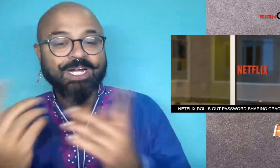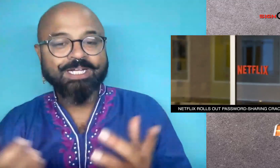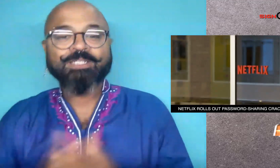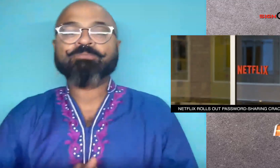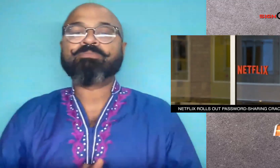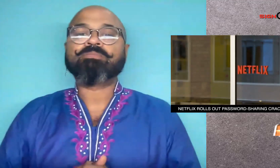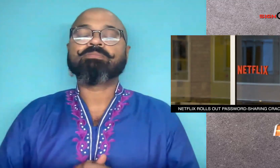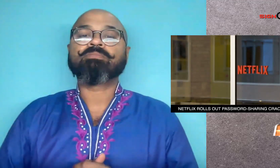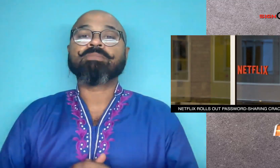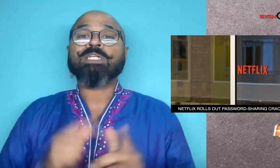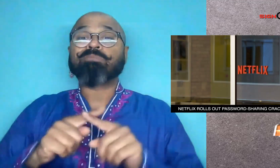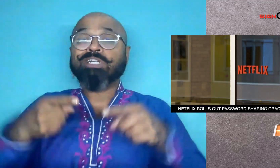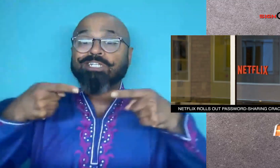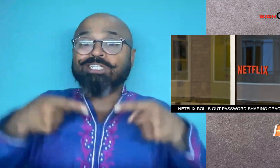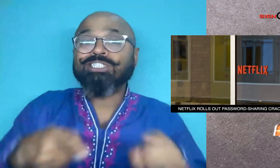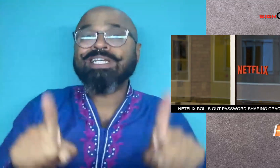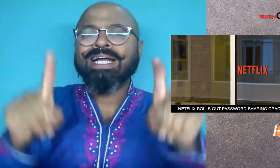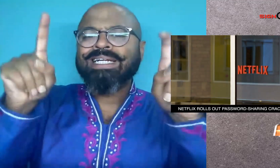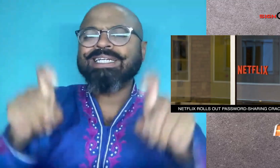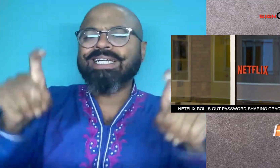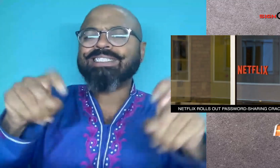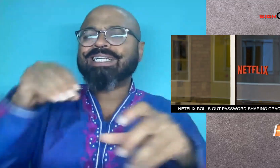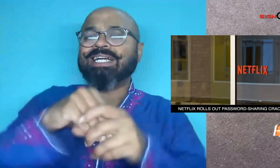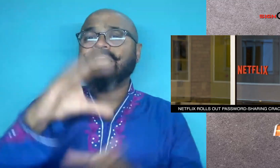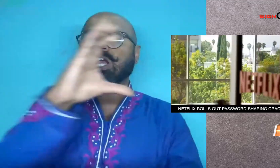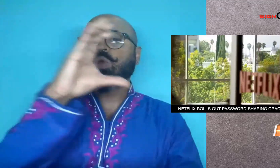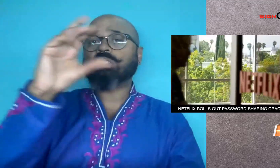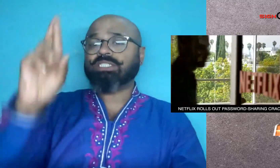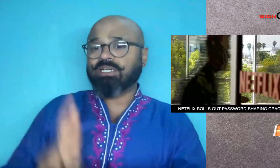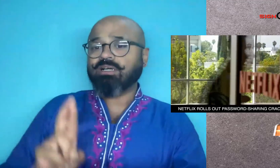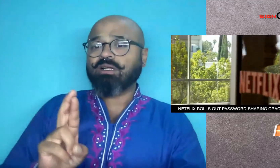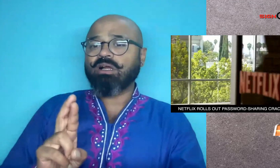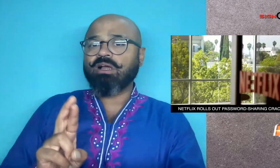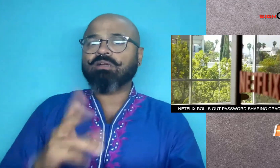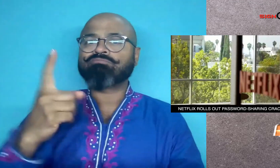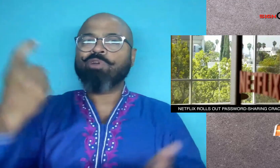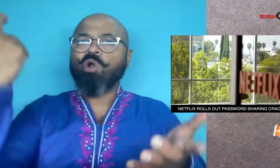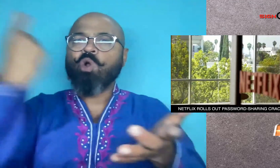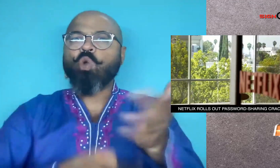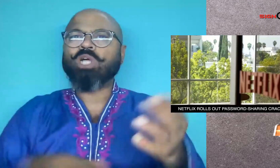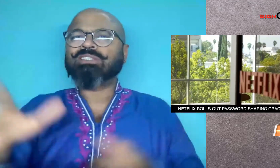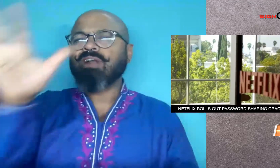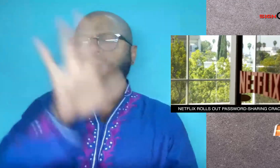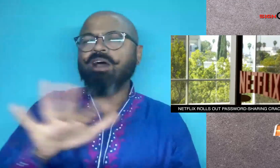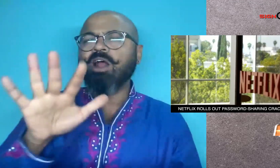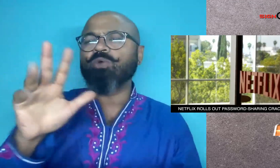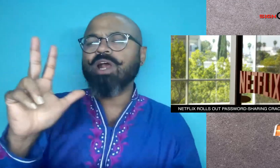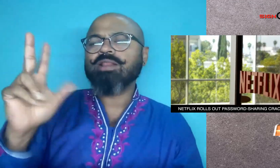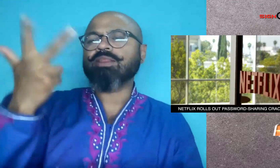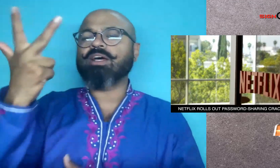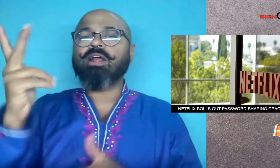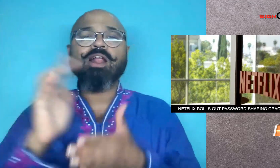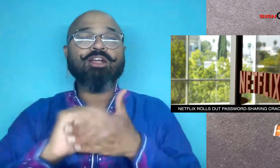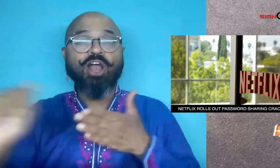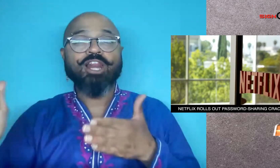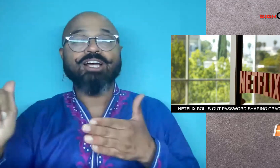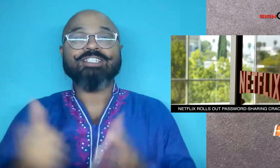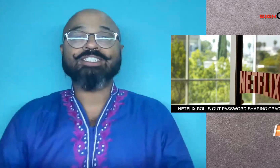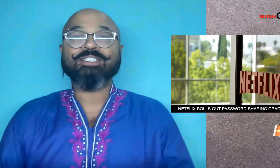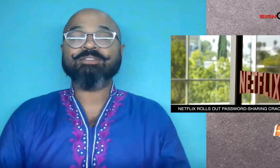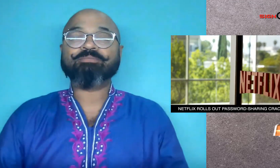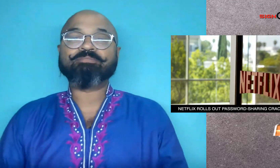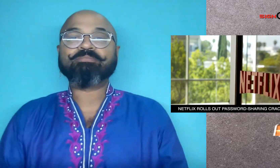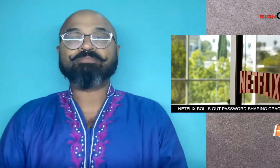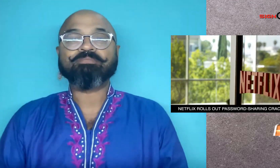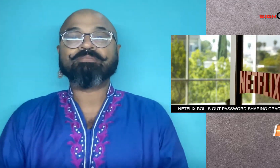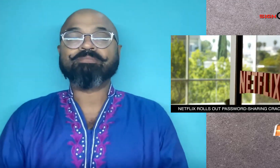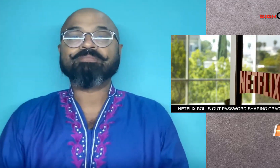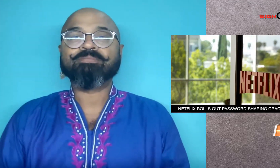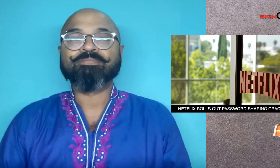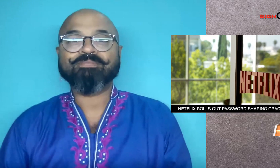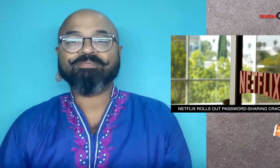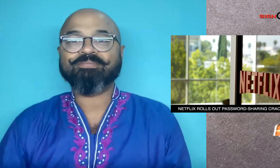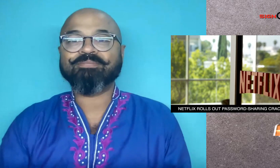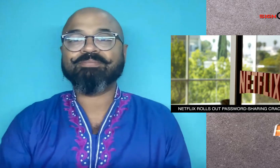No word on what that fee would be But during the testing in Costa Rica -- it cost around